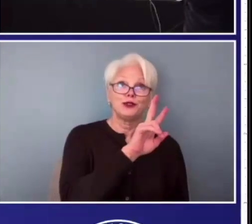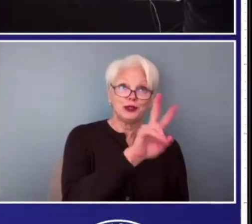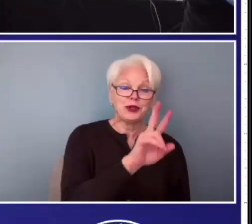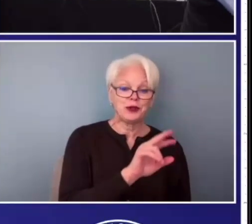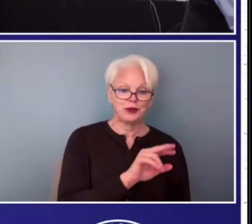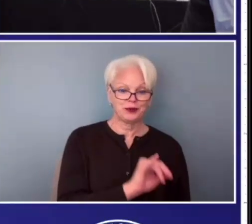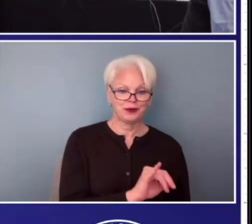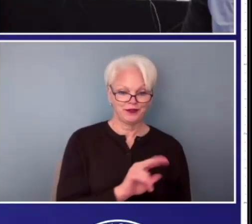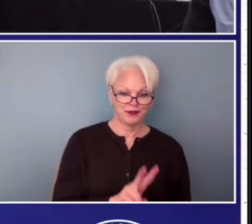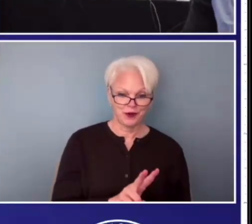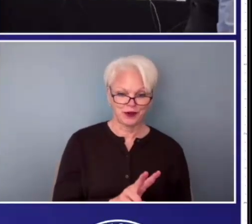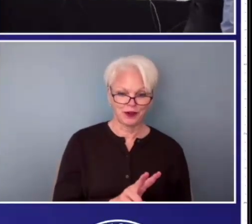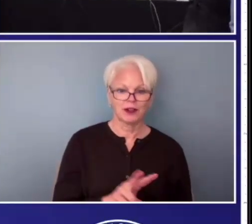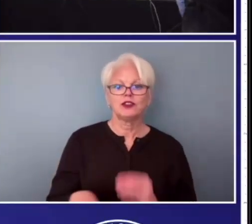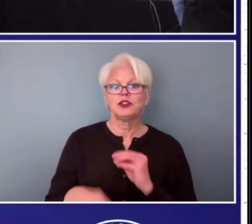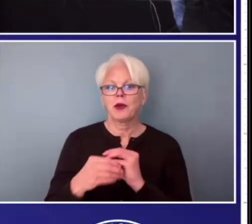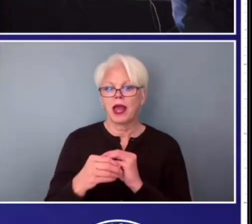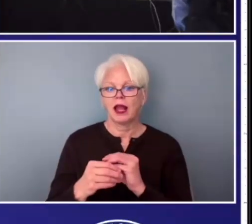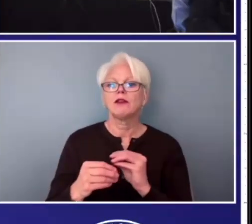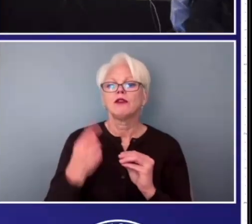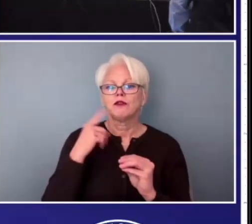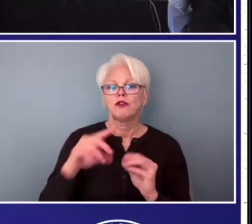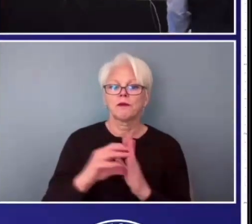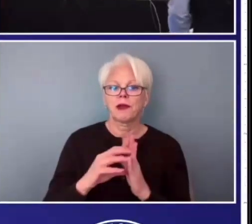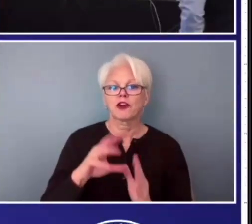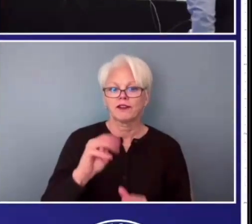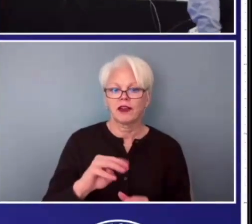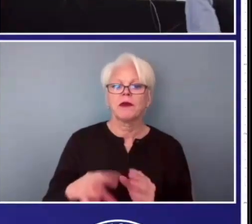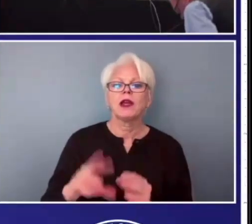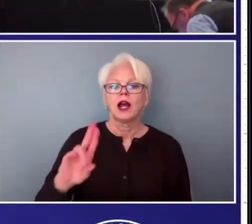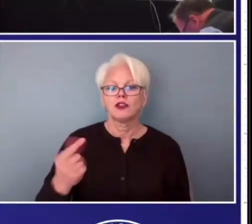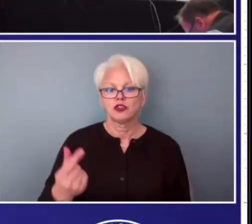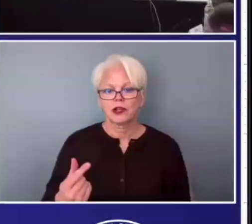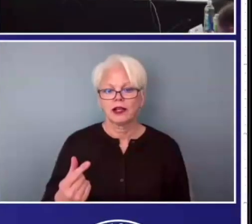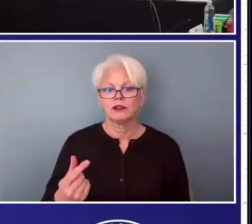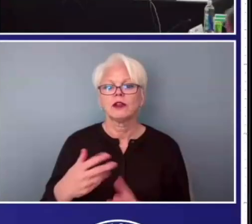the purposes of paragraph (m) at the undergraduate level, program of study means academic major.